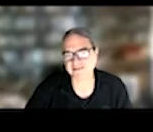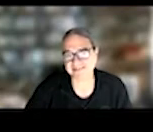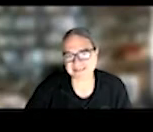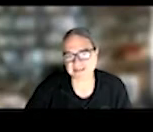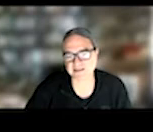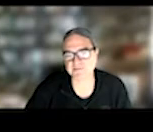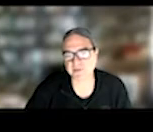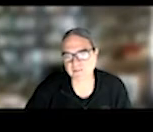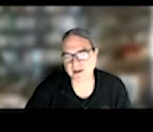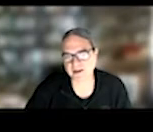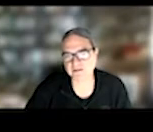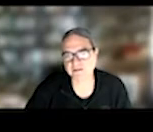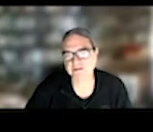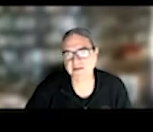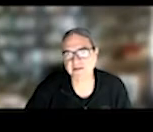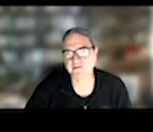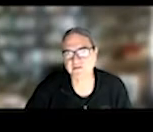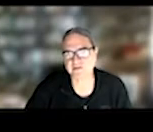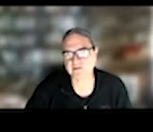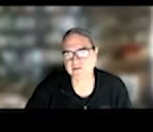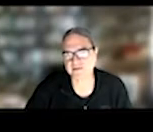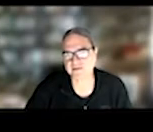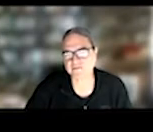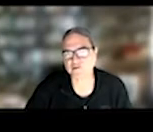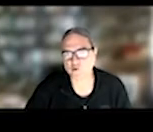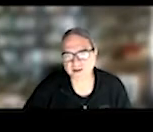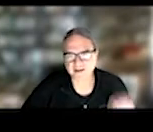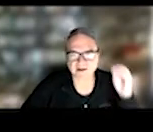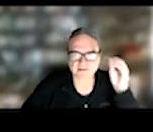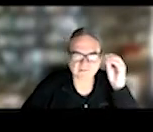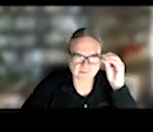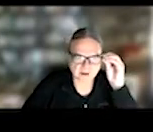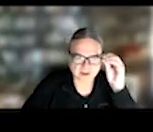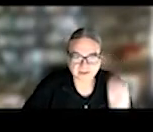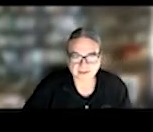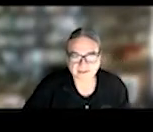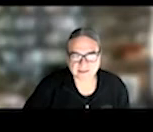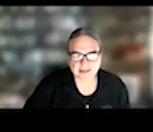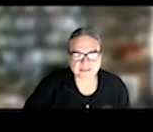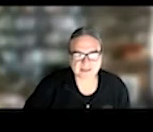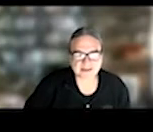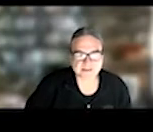of disease like smallpox. So the result is the majority of American Indians and Alaska natives